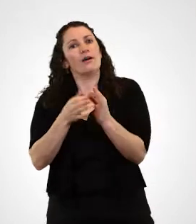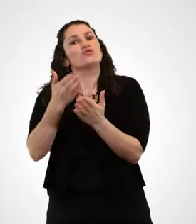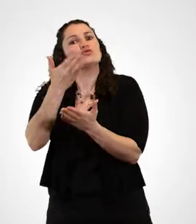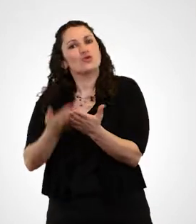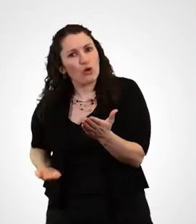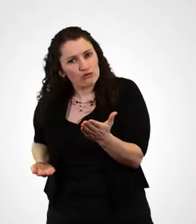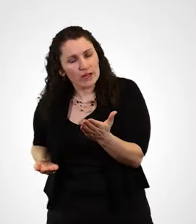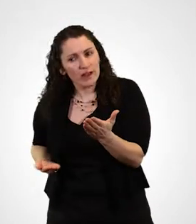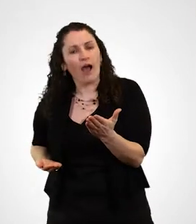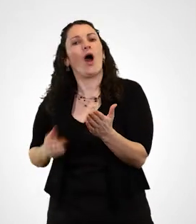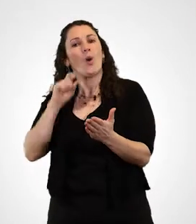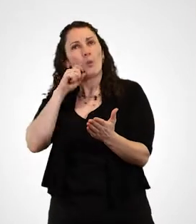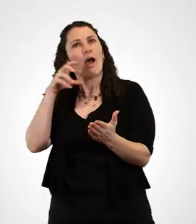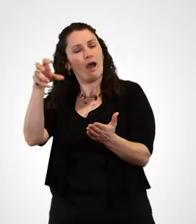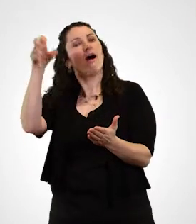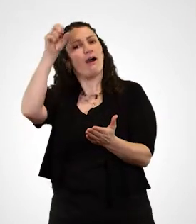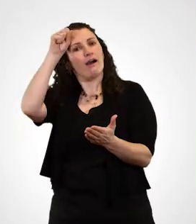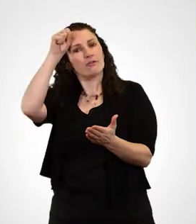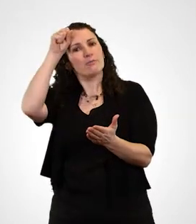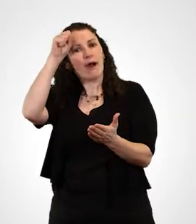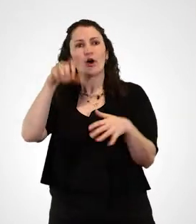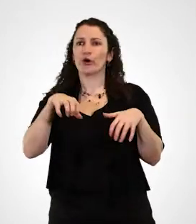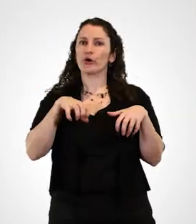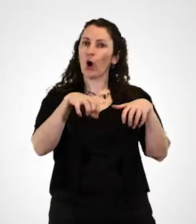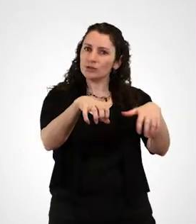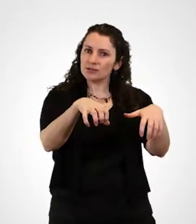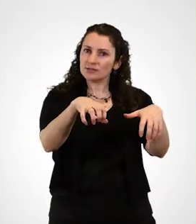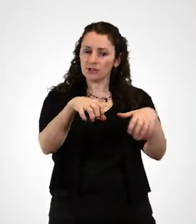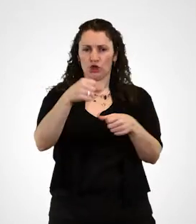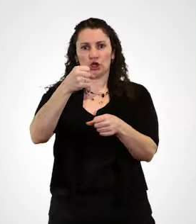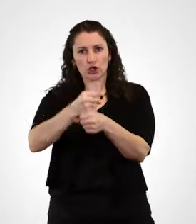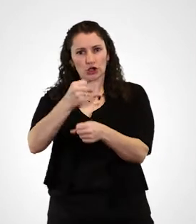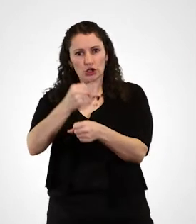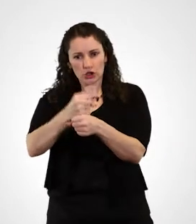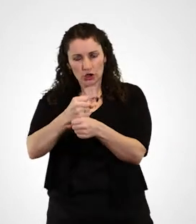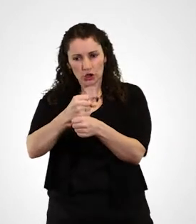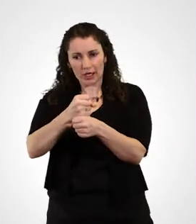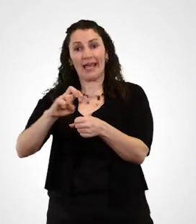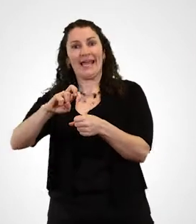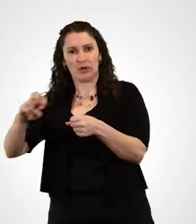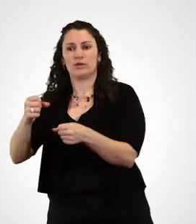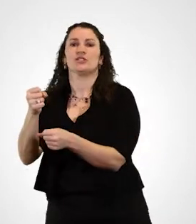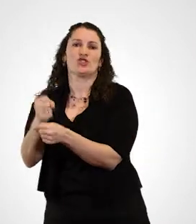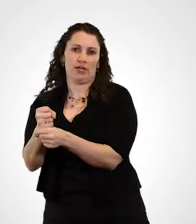relationship as the ghost and the sound "g" and the letter G and the sound "g".